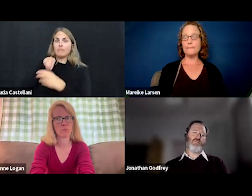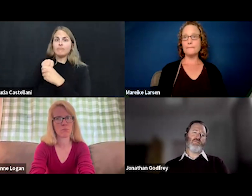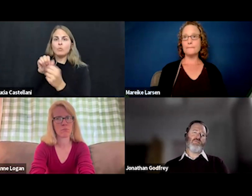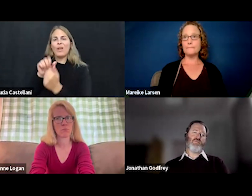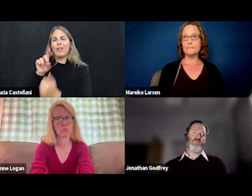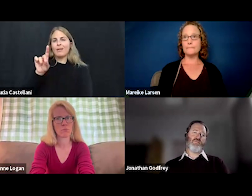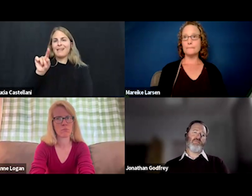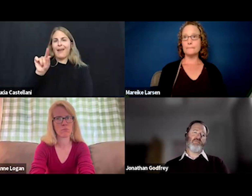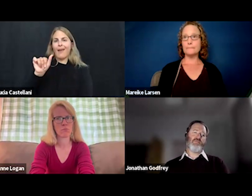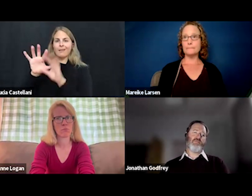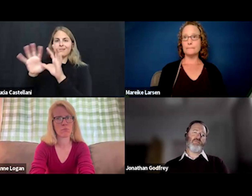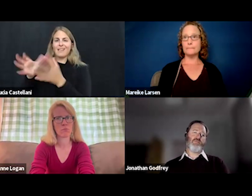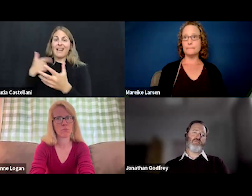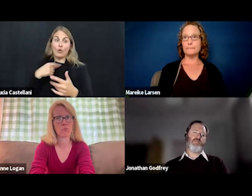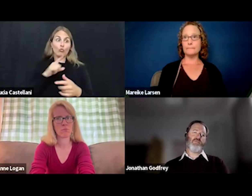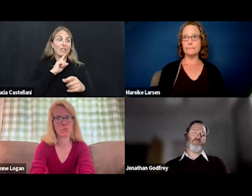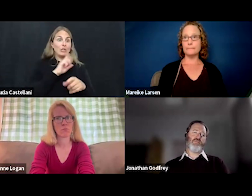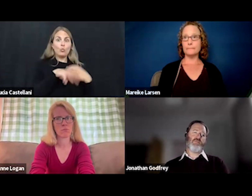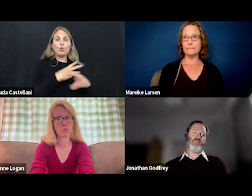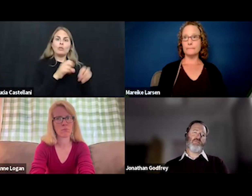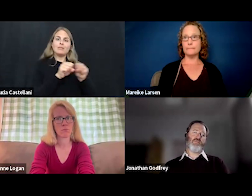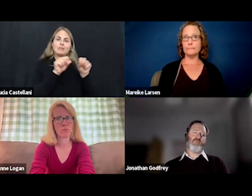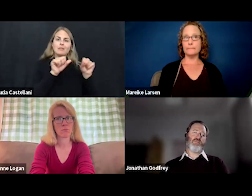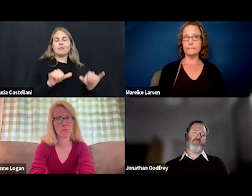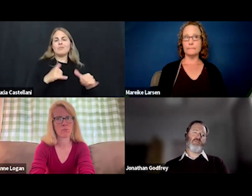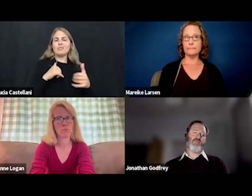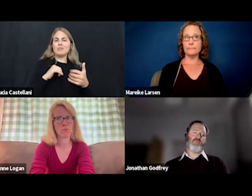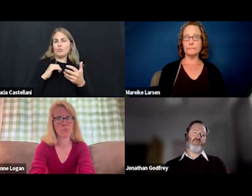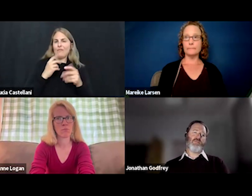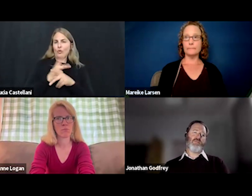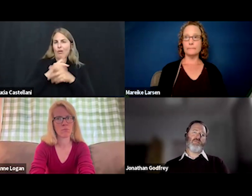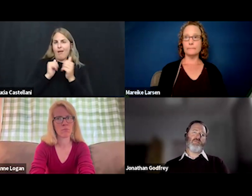to improve accessibility for people with disabilities.